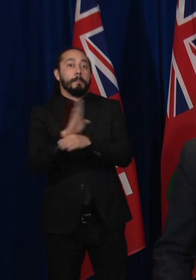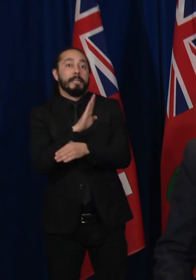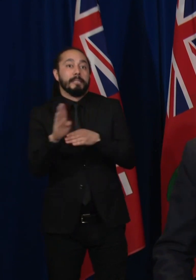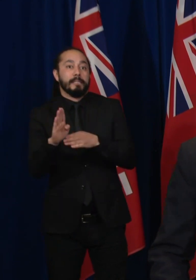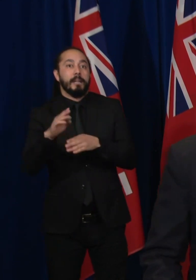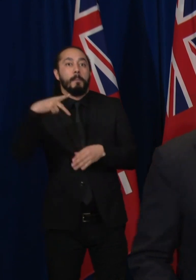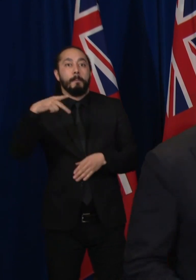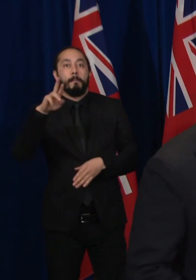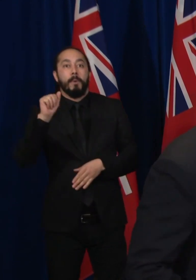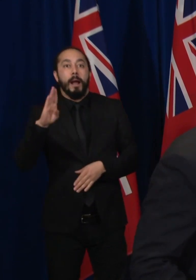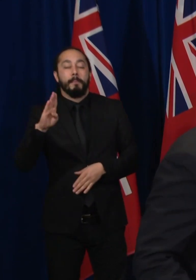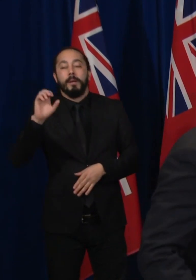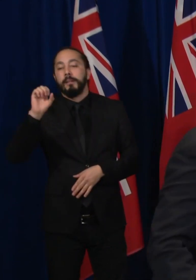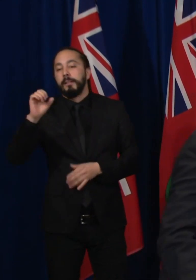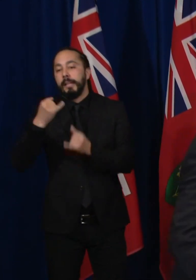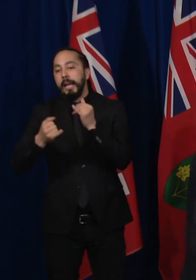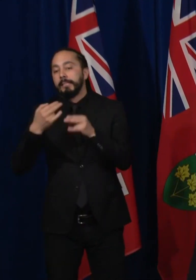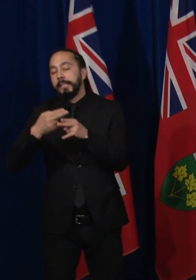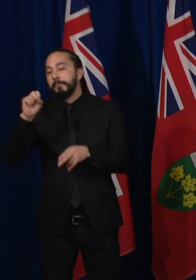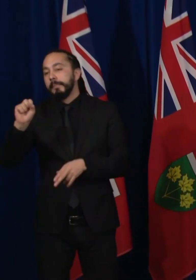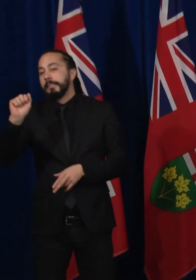tape reduction. testing whether that nation, or any nation so conceived,